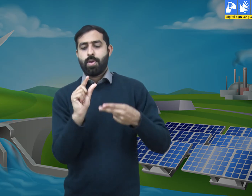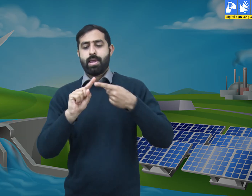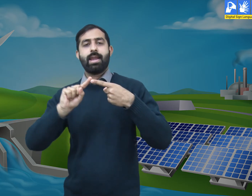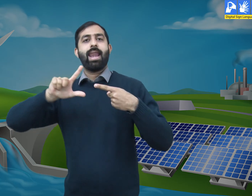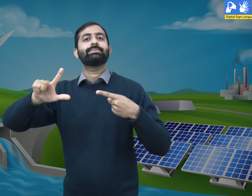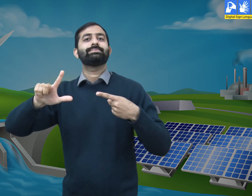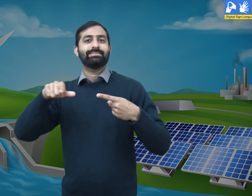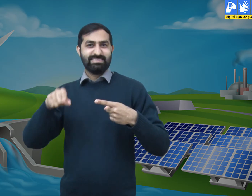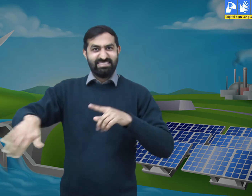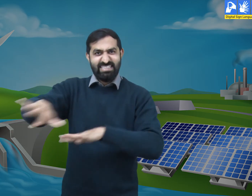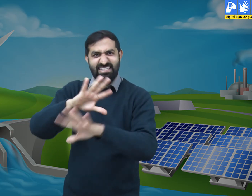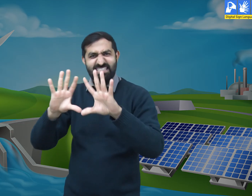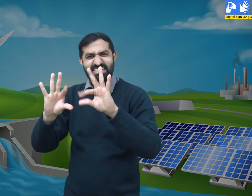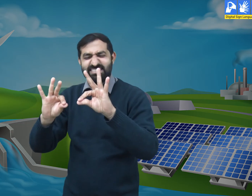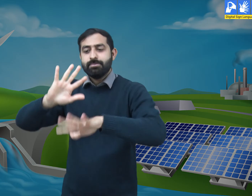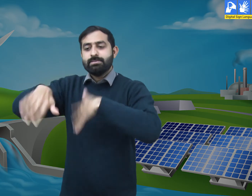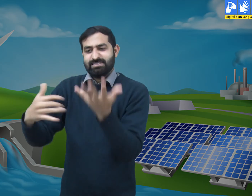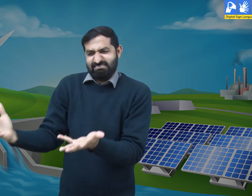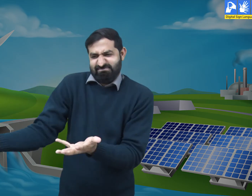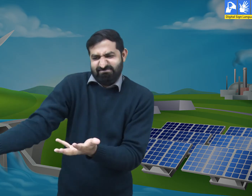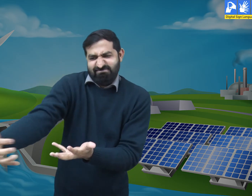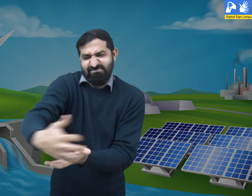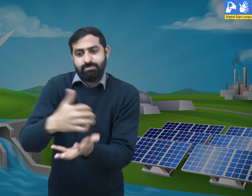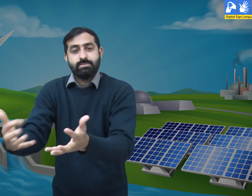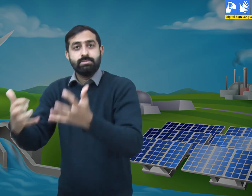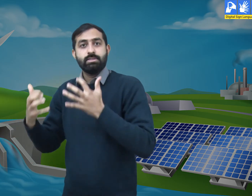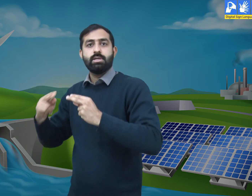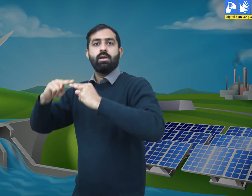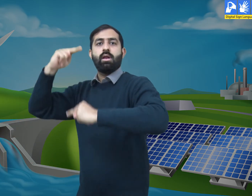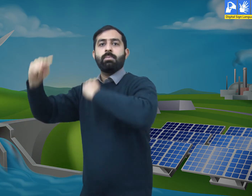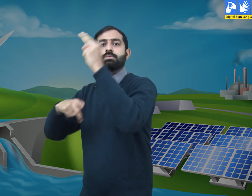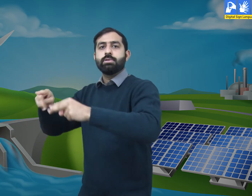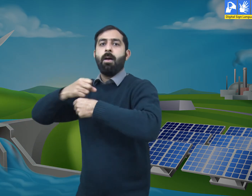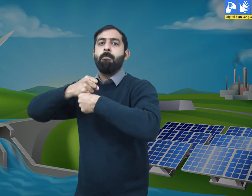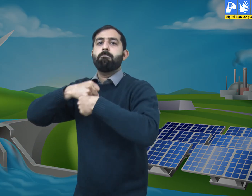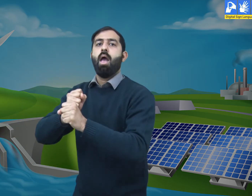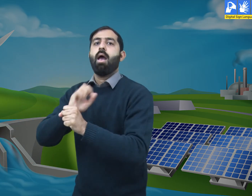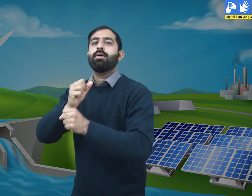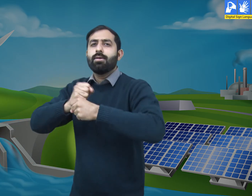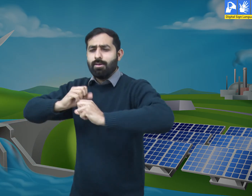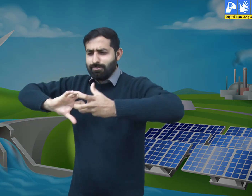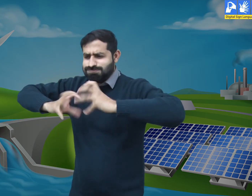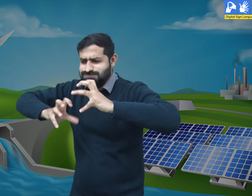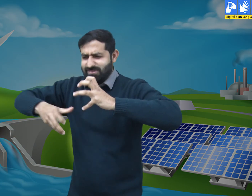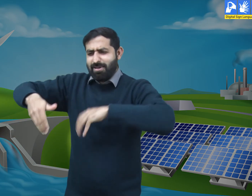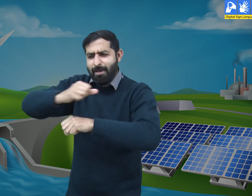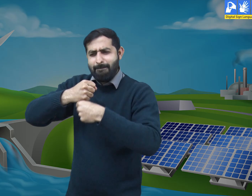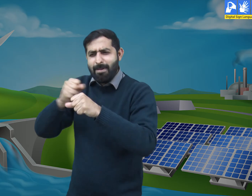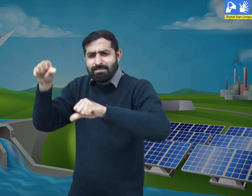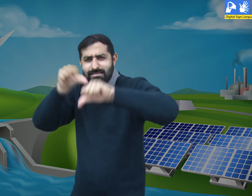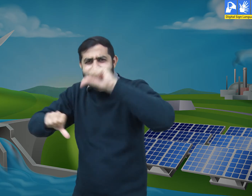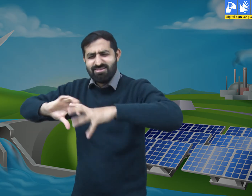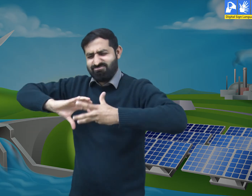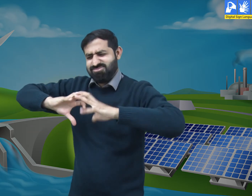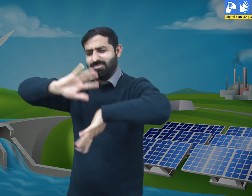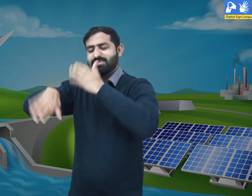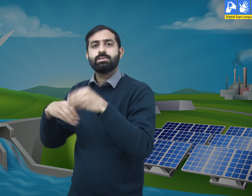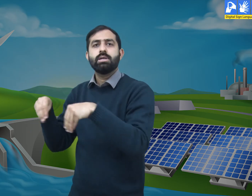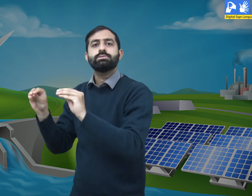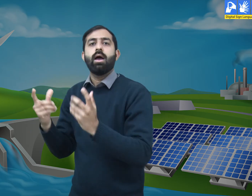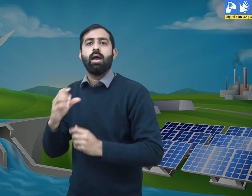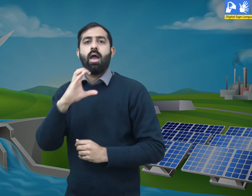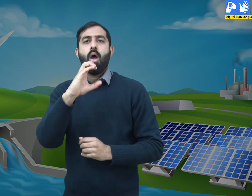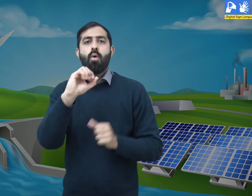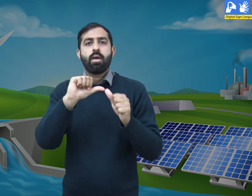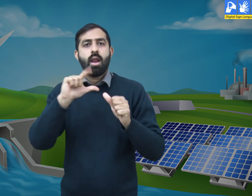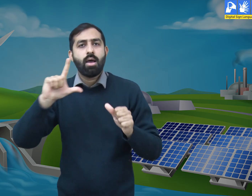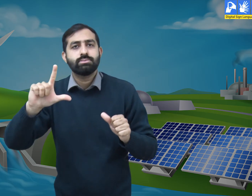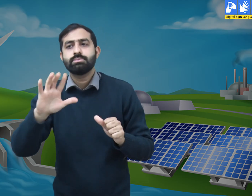to be refined in factories after which they can be used in their various forms